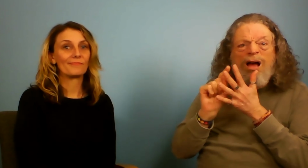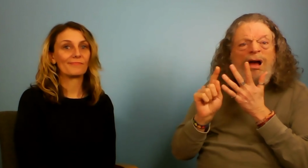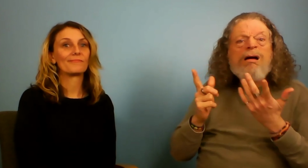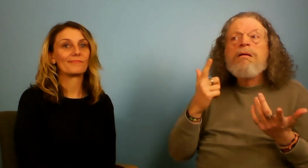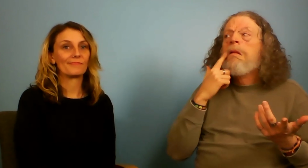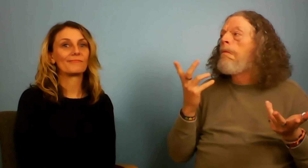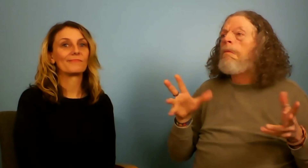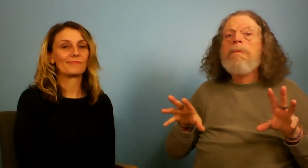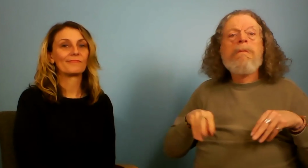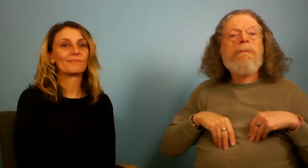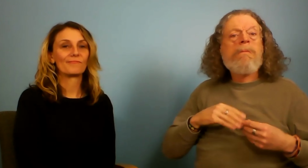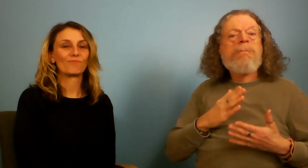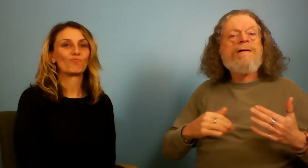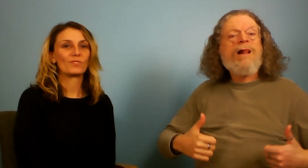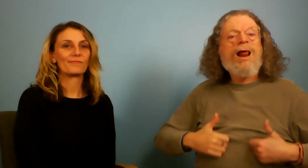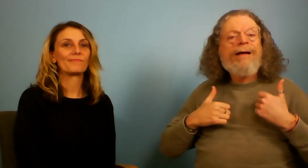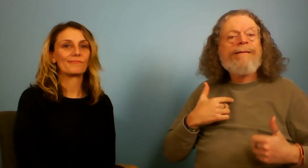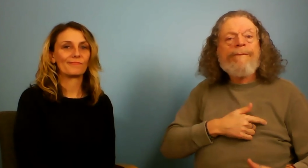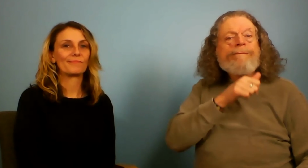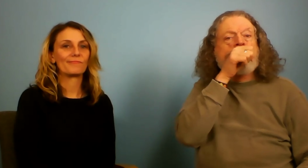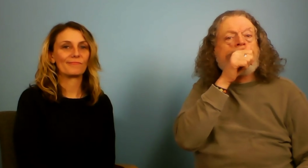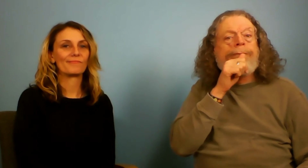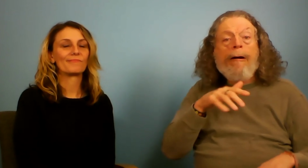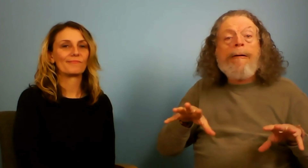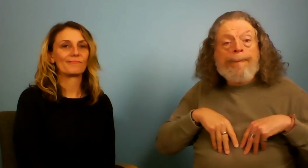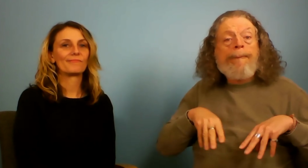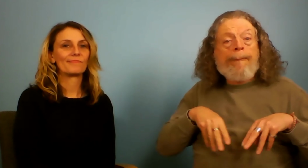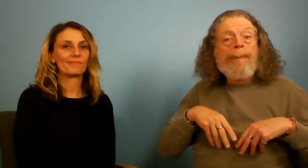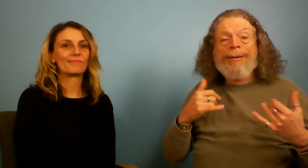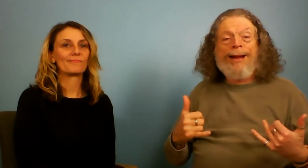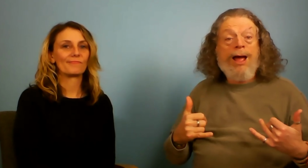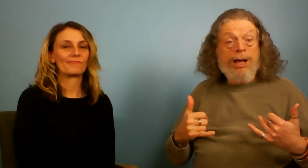Back then we had to accept how things were- "That's just things how things work."